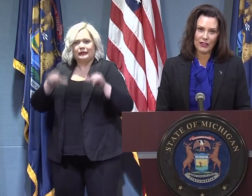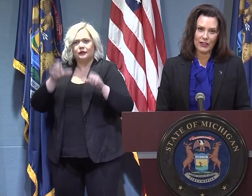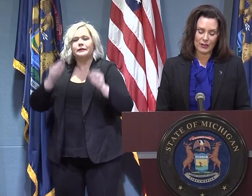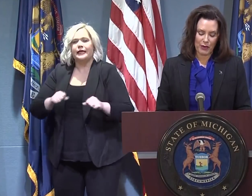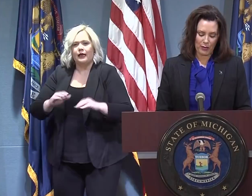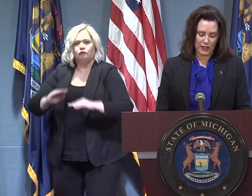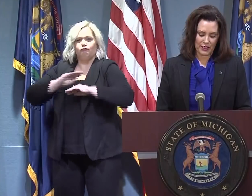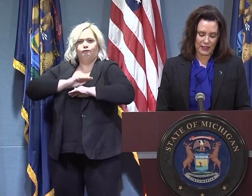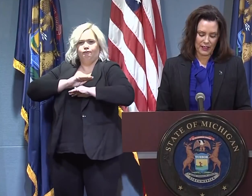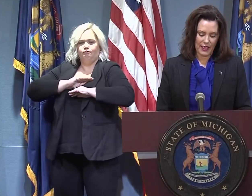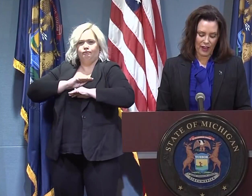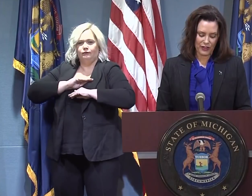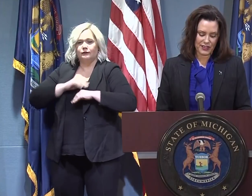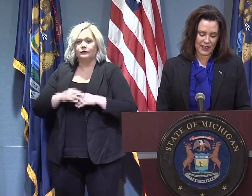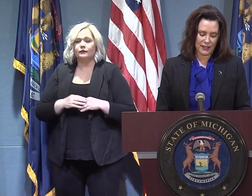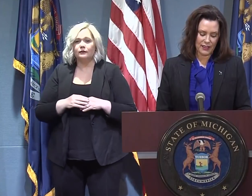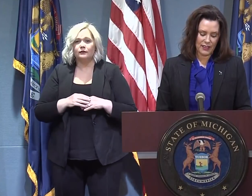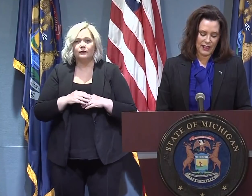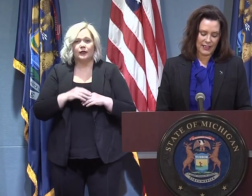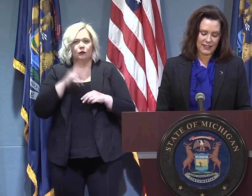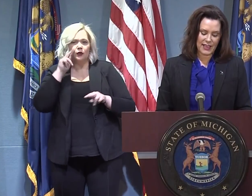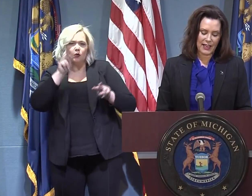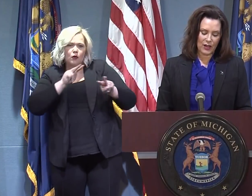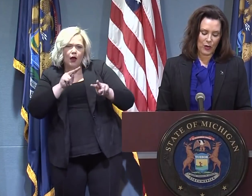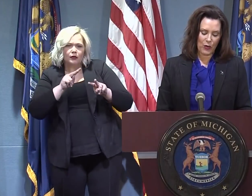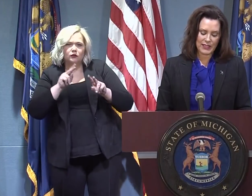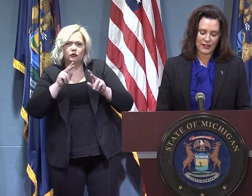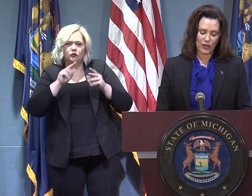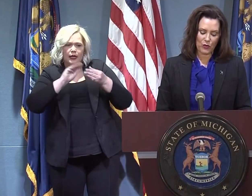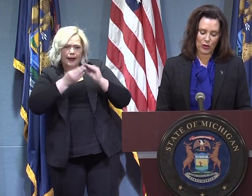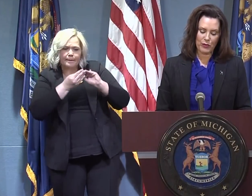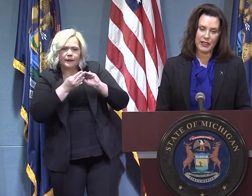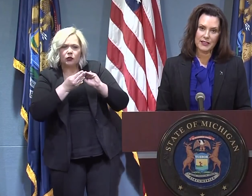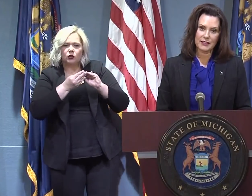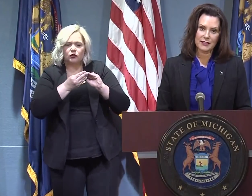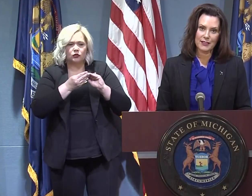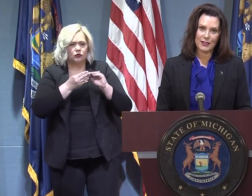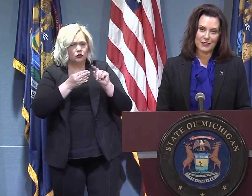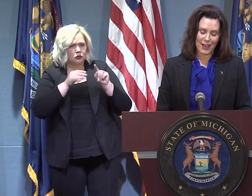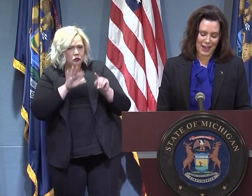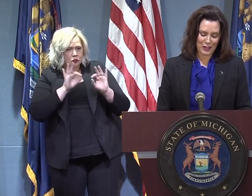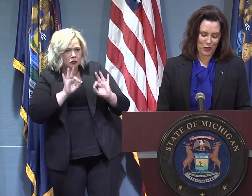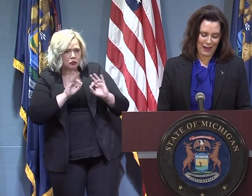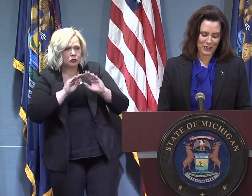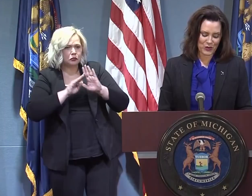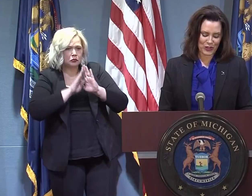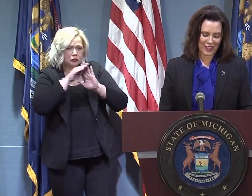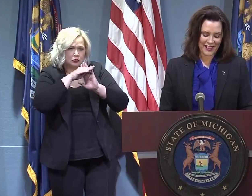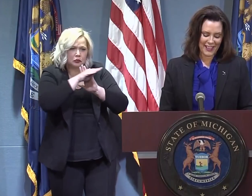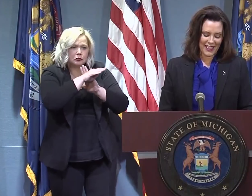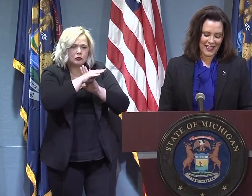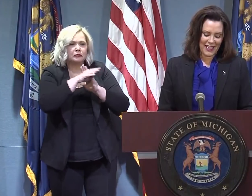ABOUT HOSPITAL CAPABILITY OF MEETING NEED. WE WILL TAKE INTO ACCOUNT